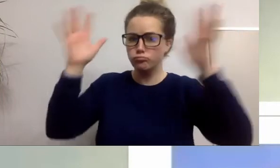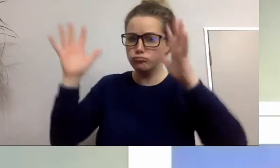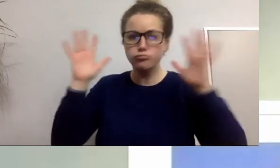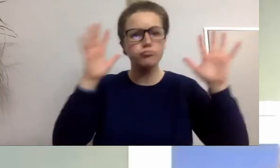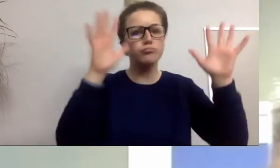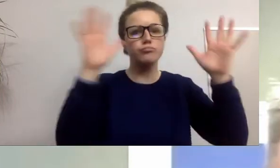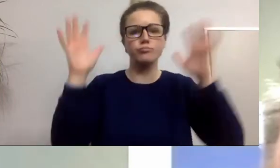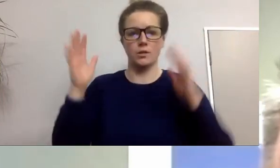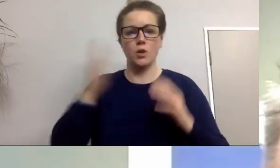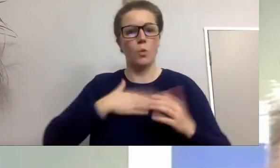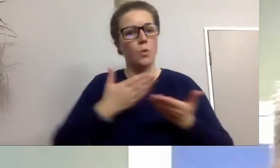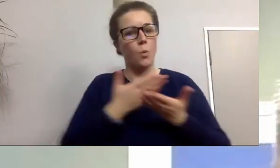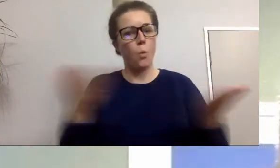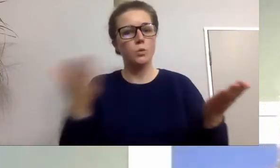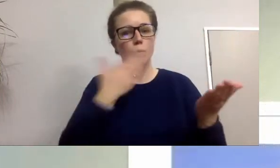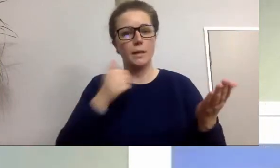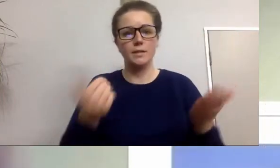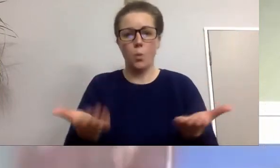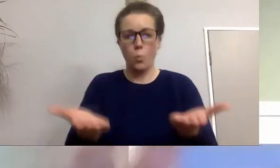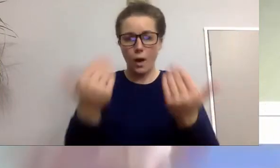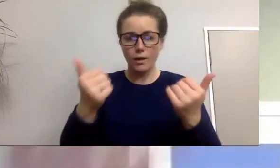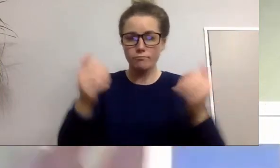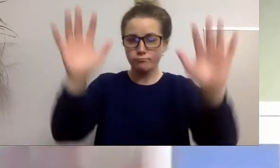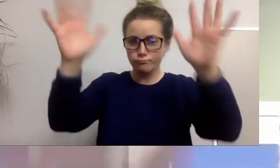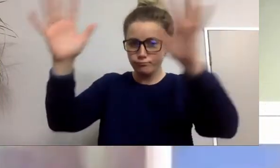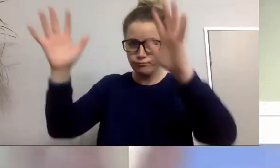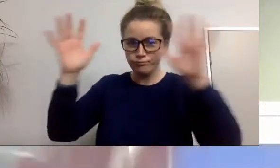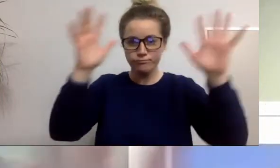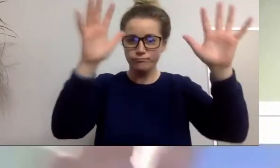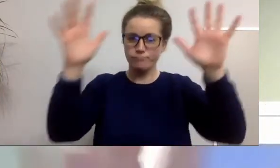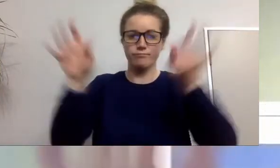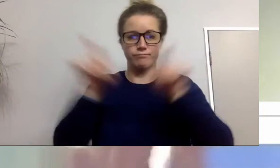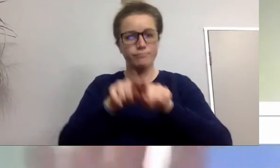like you all to welcome Pascale Parenteau